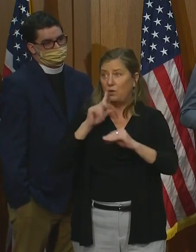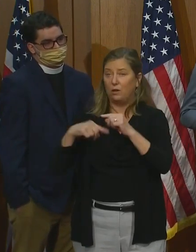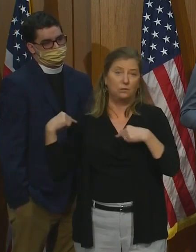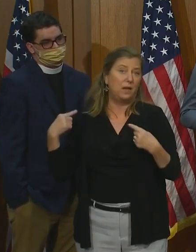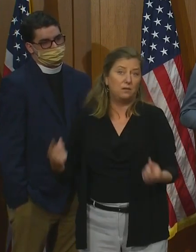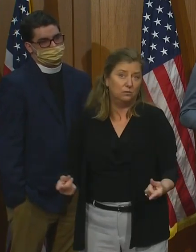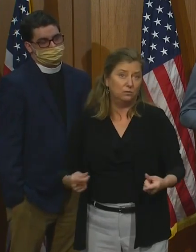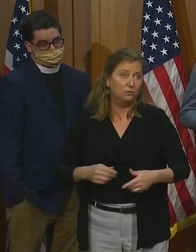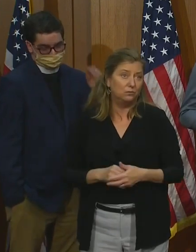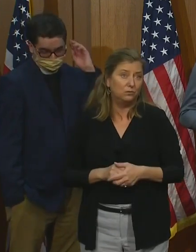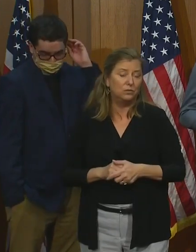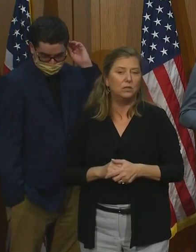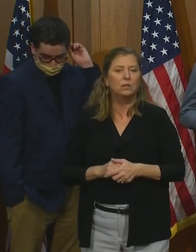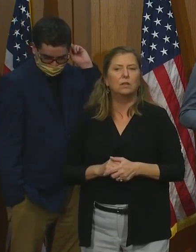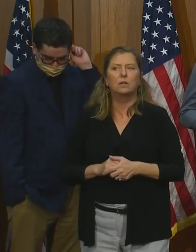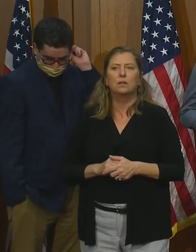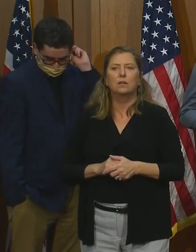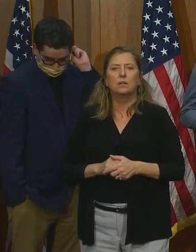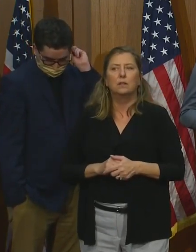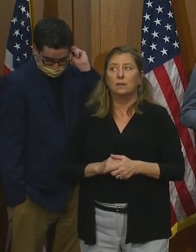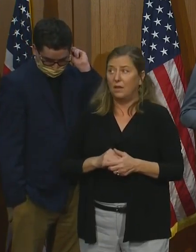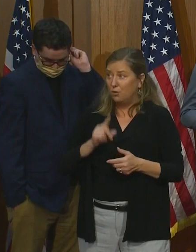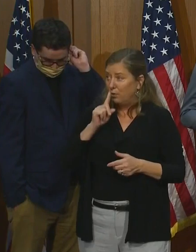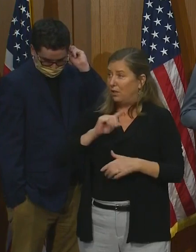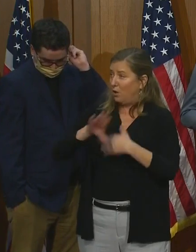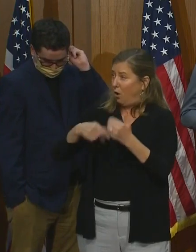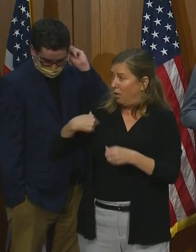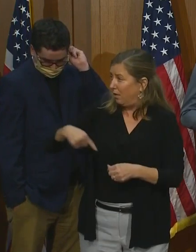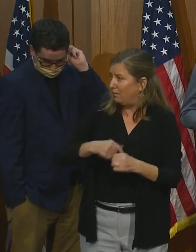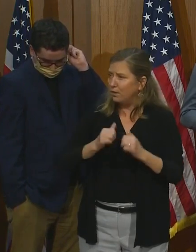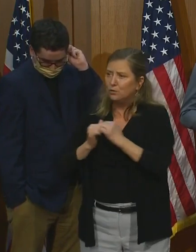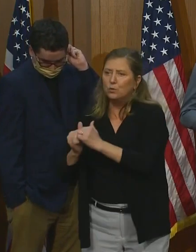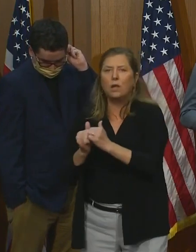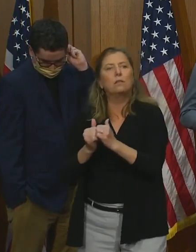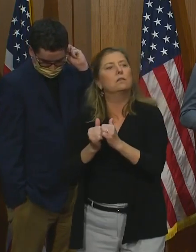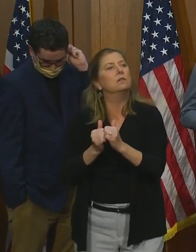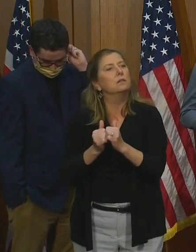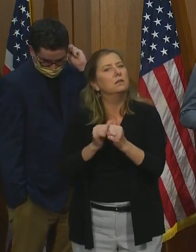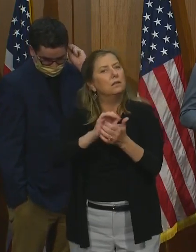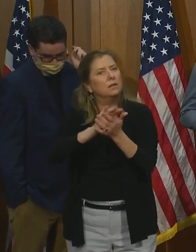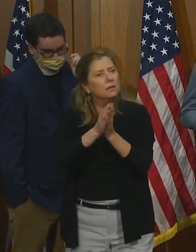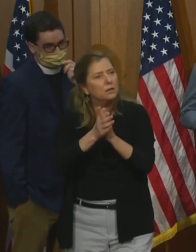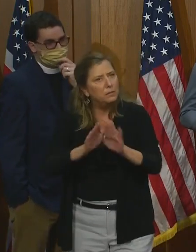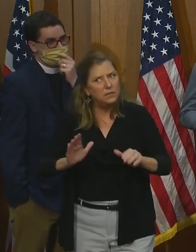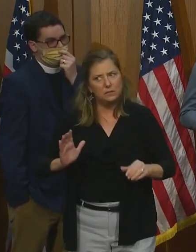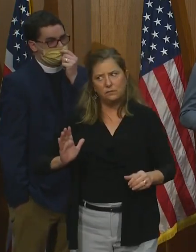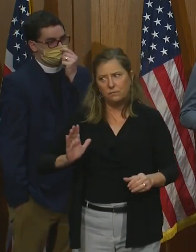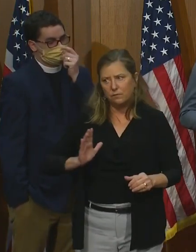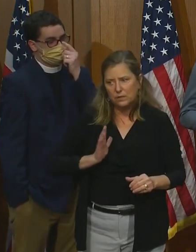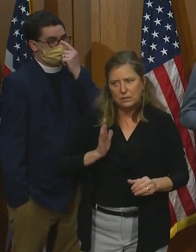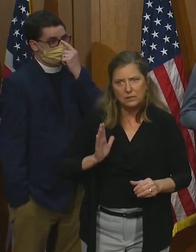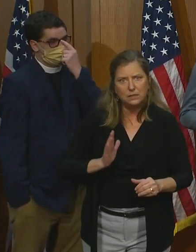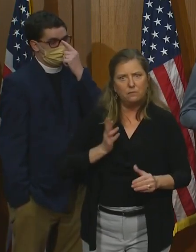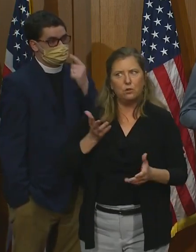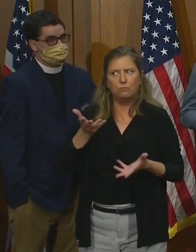MONUMENTS OF INEQUITY THAT WE HAVE TALKED ABOUT- AND IT IT